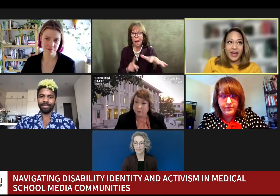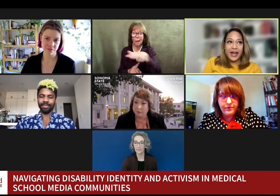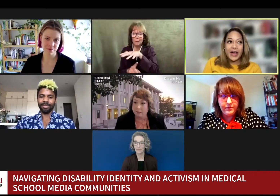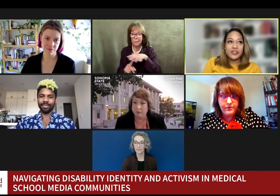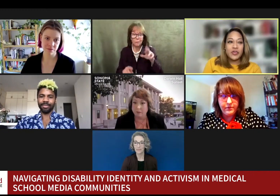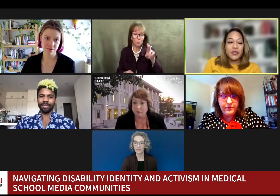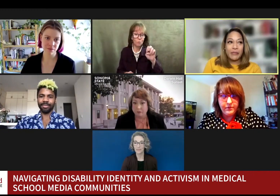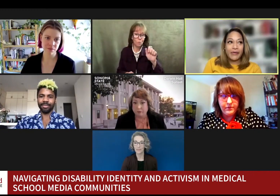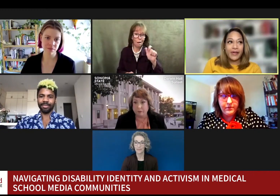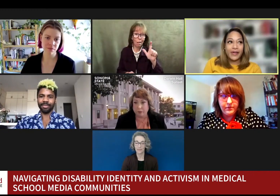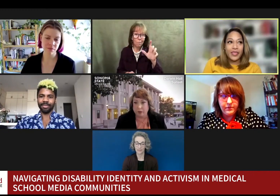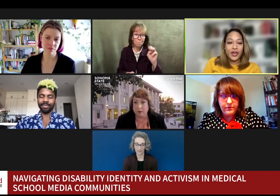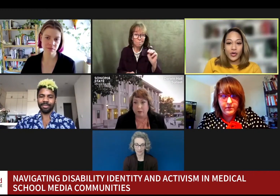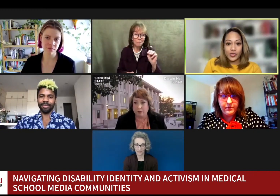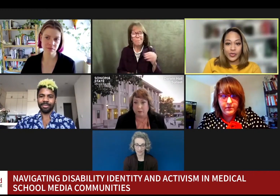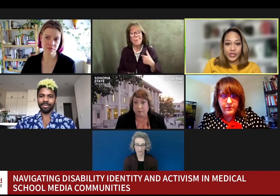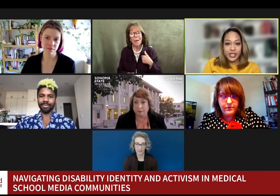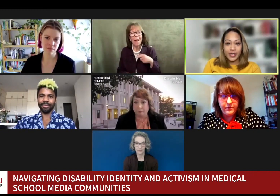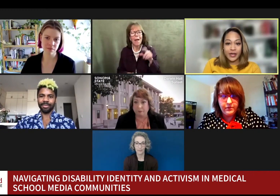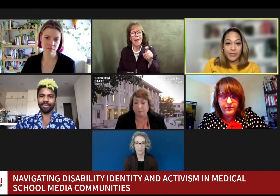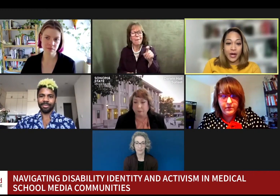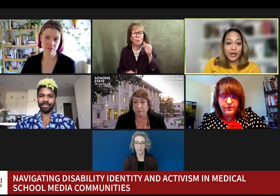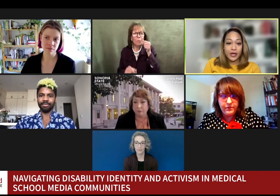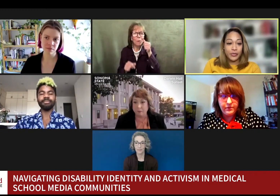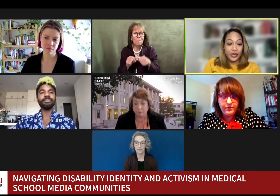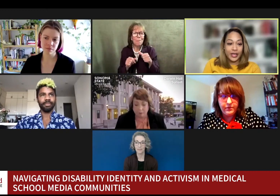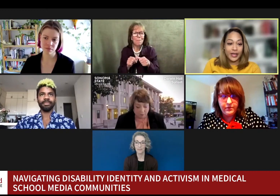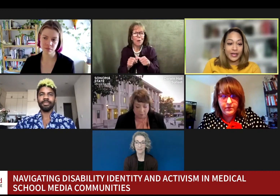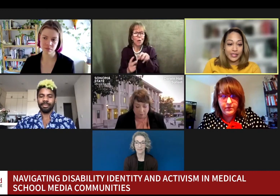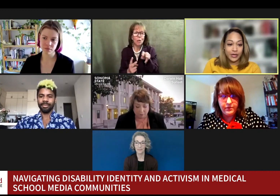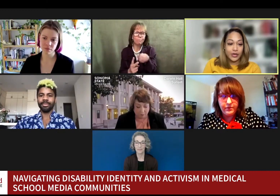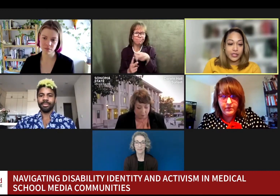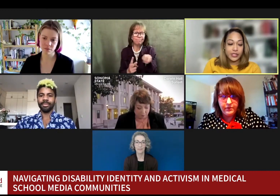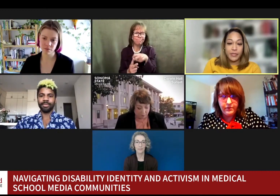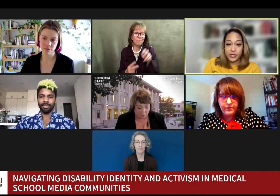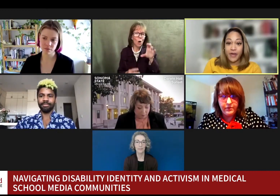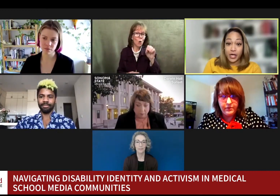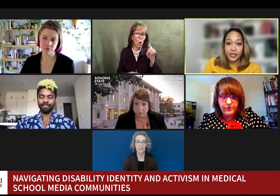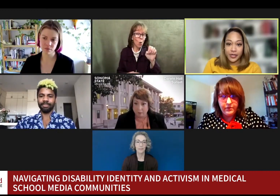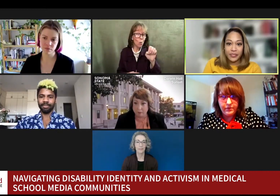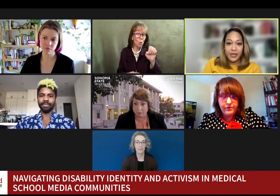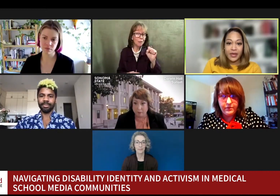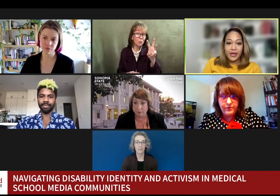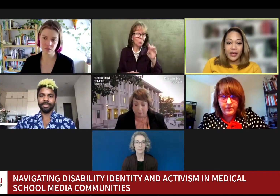I have to remember that code switching in my community is a major factor.